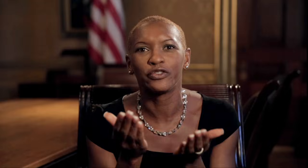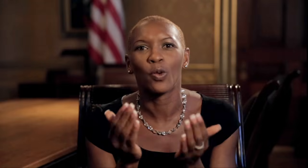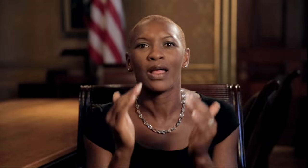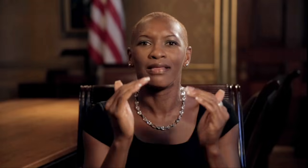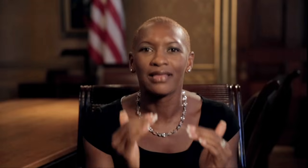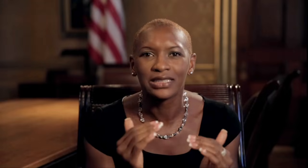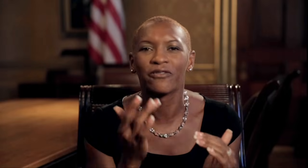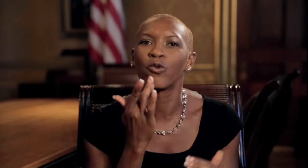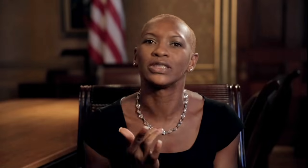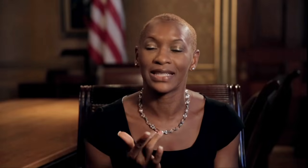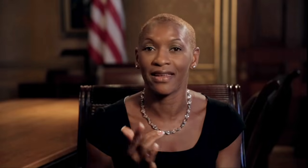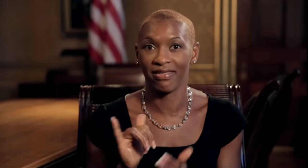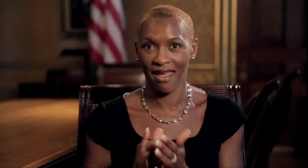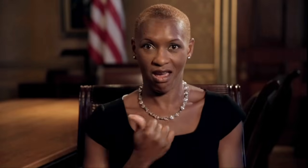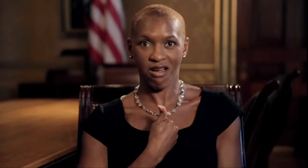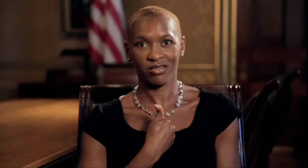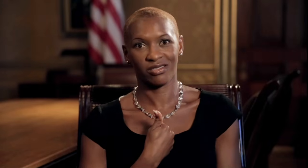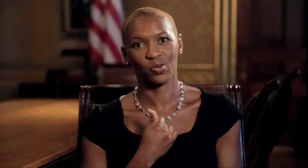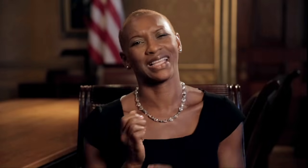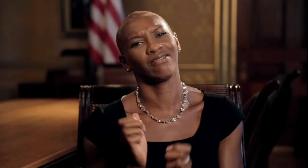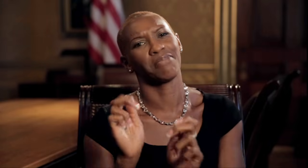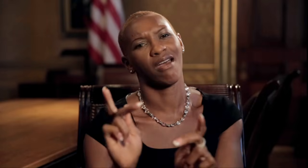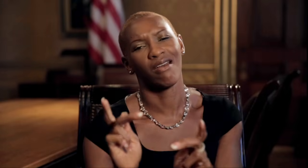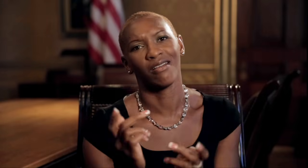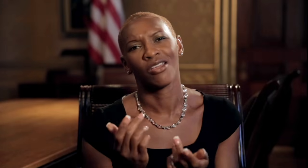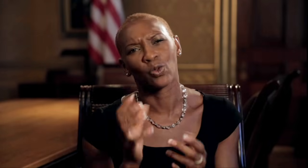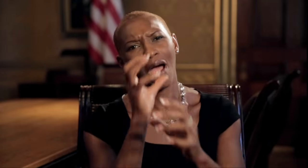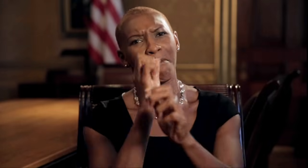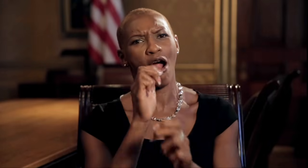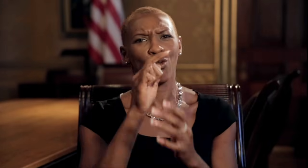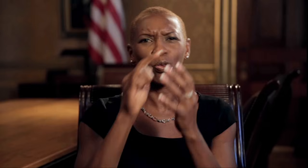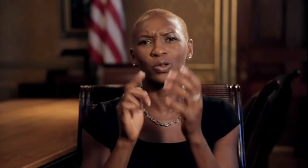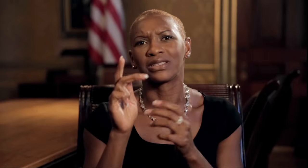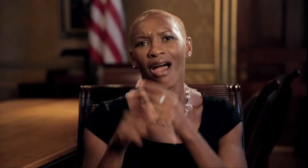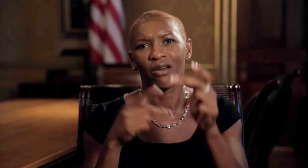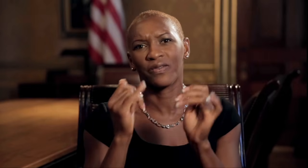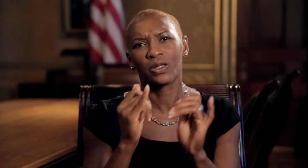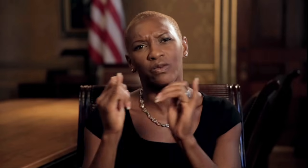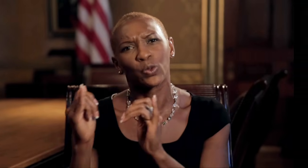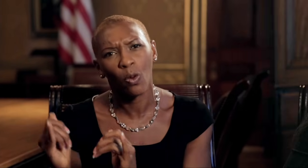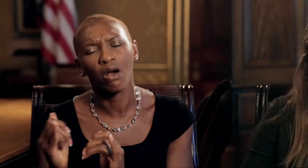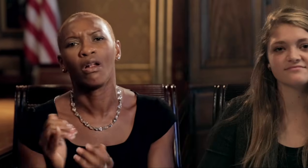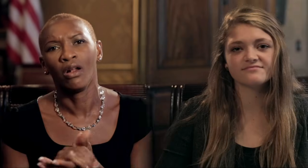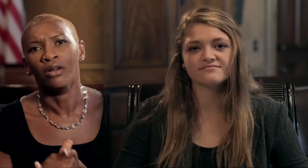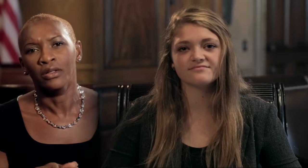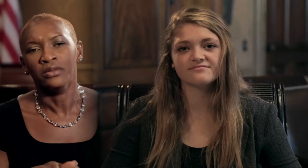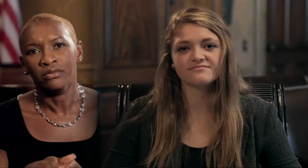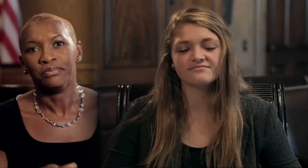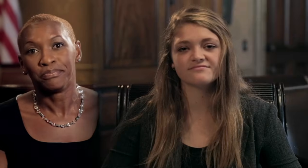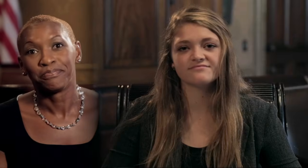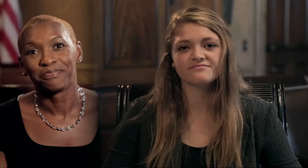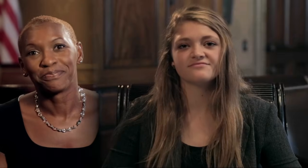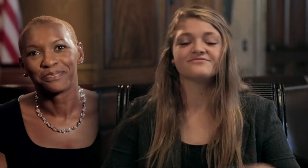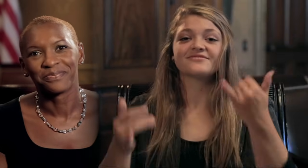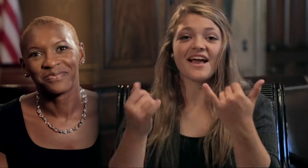or less fortunate than us. We need to give back. So I admire those kinds of individuals.